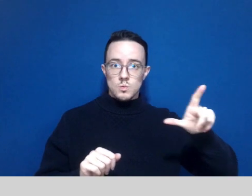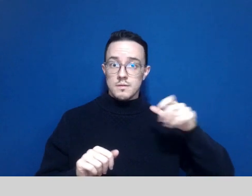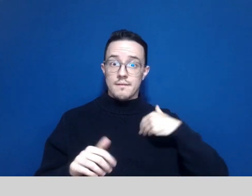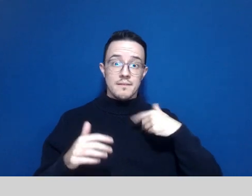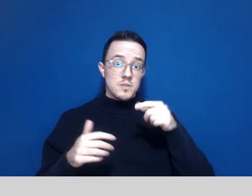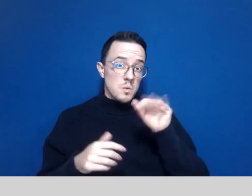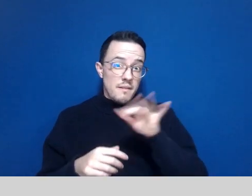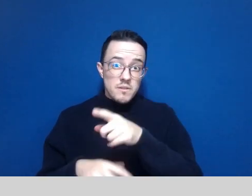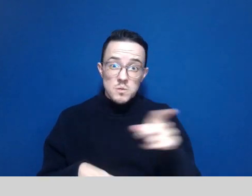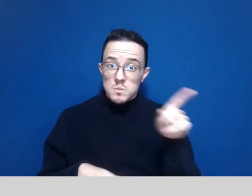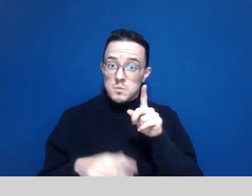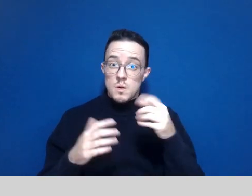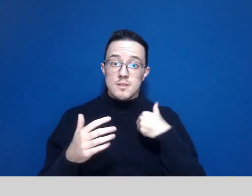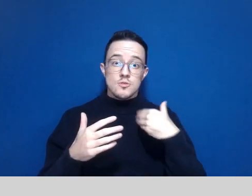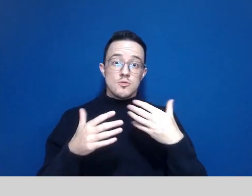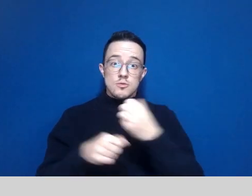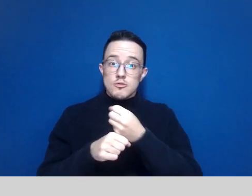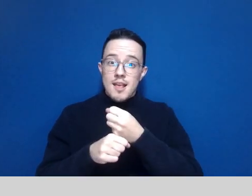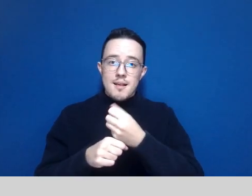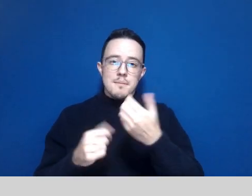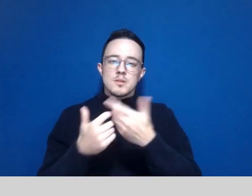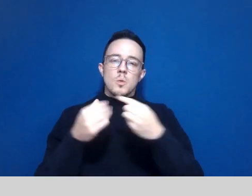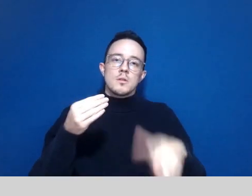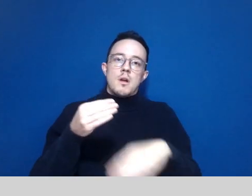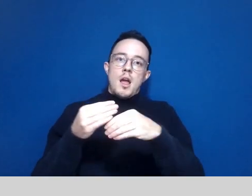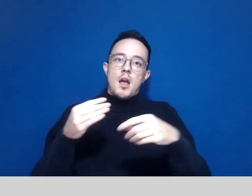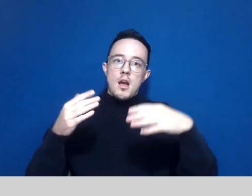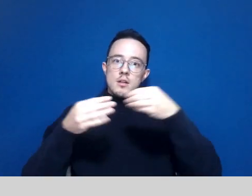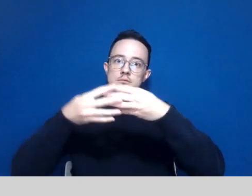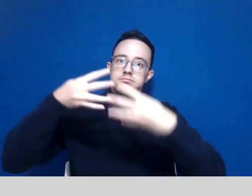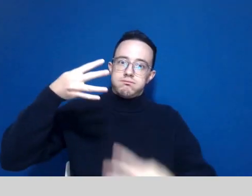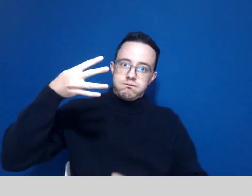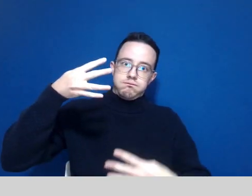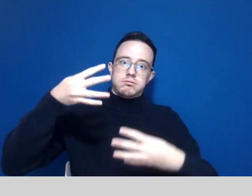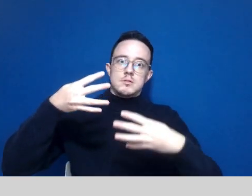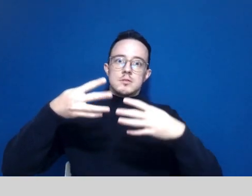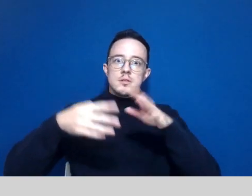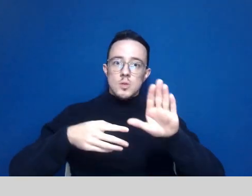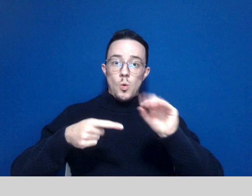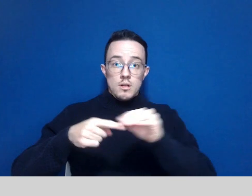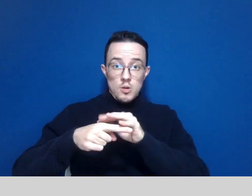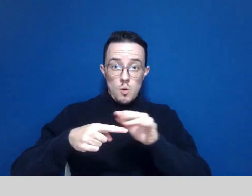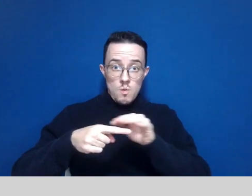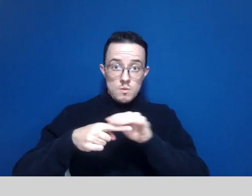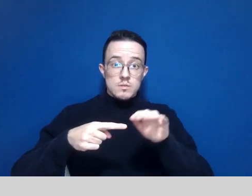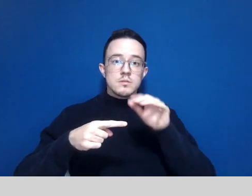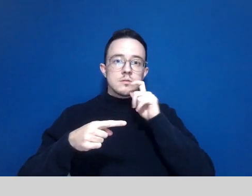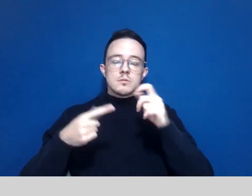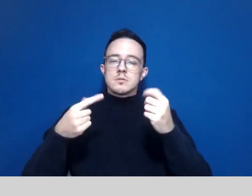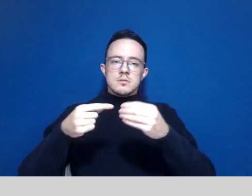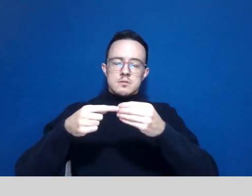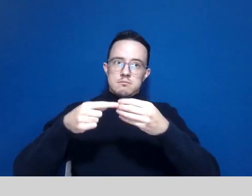If you want to create something and you don't want to add a lot of complexity to your code, and you just want to add some simple entrances